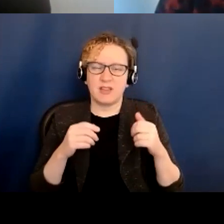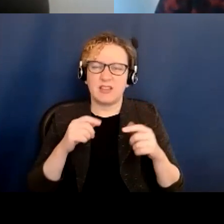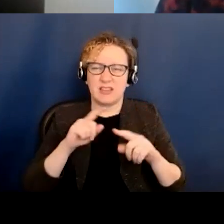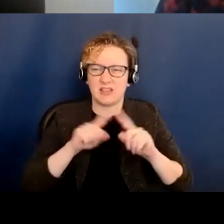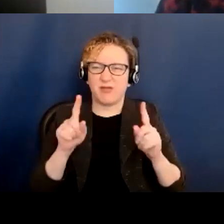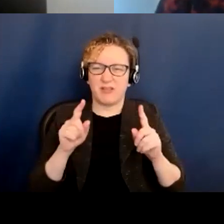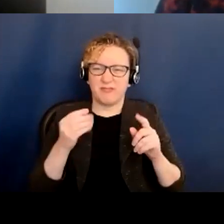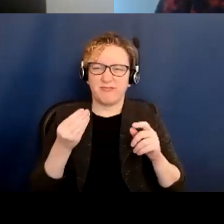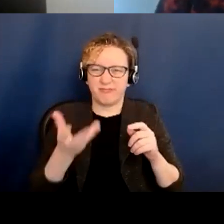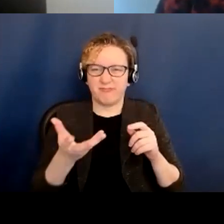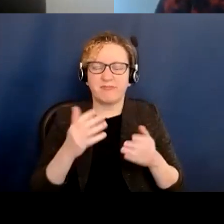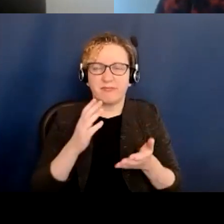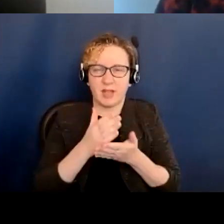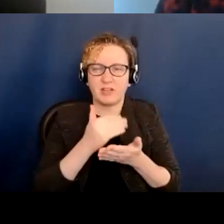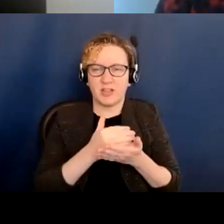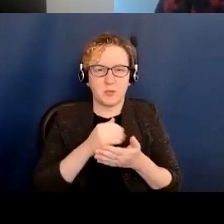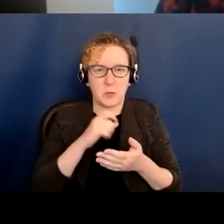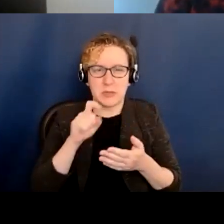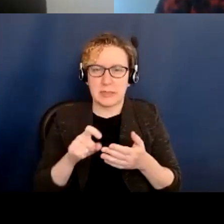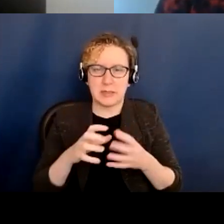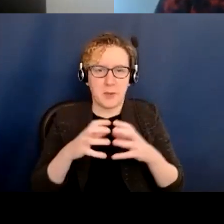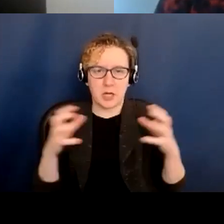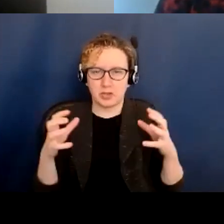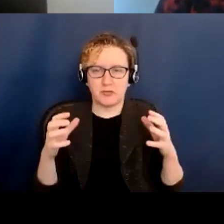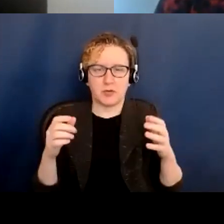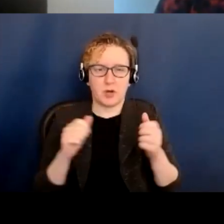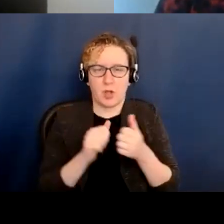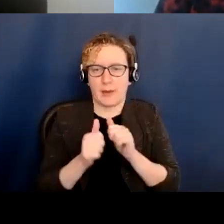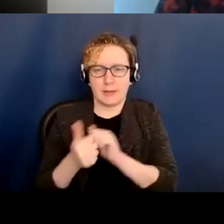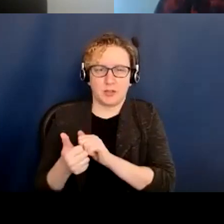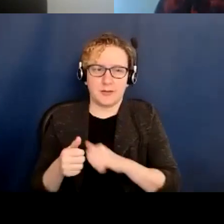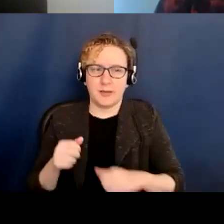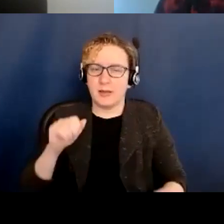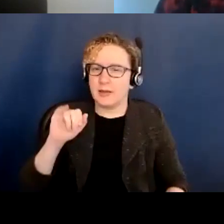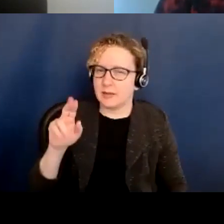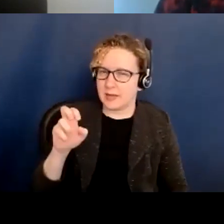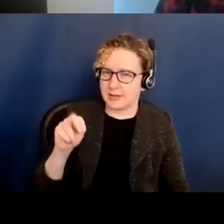It stood out to me and I thought I heard you mention it was originally a spousal type support.